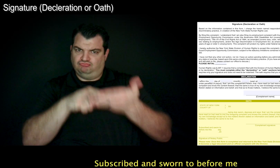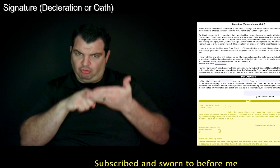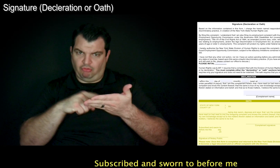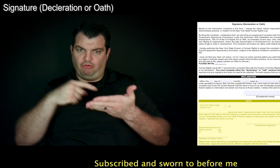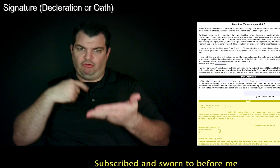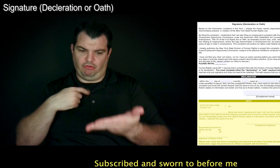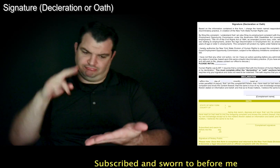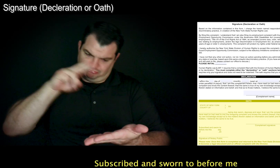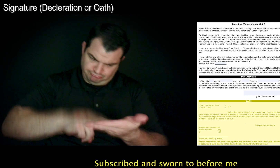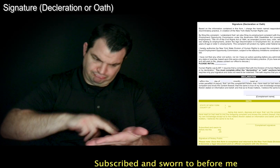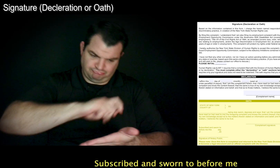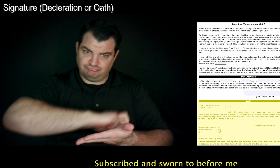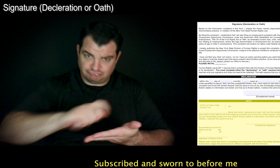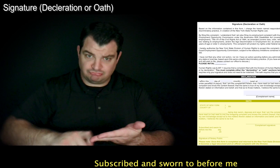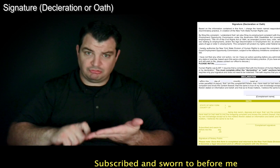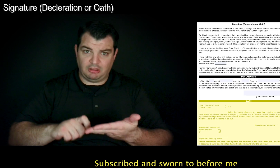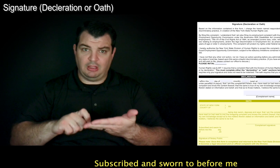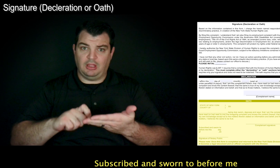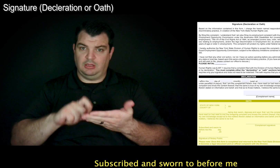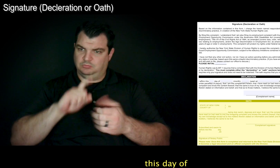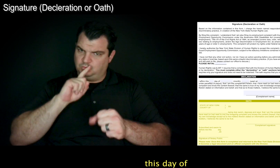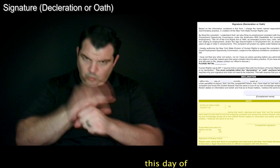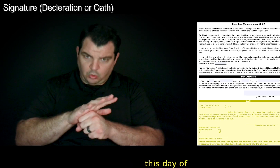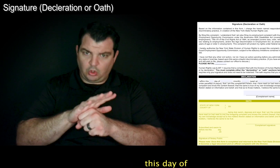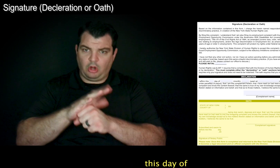Subscribed and sworn to before me this day of